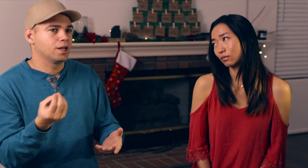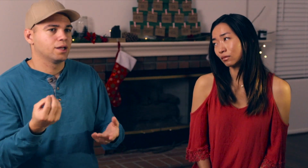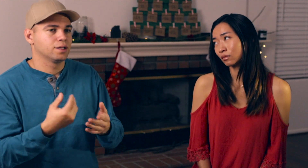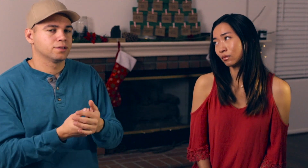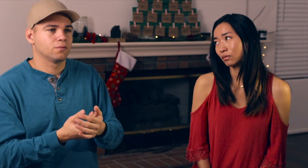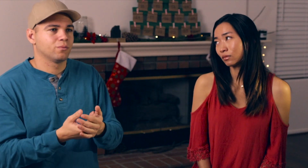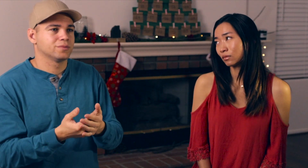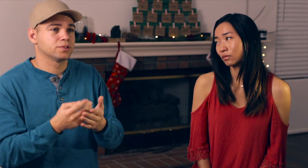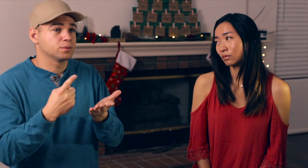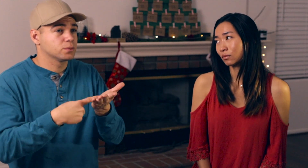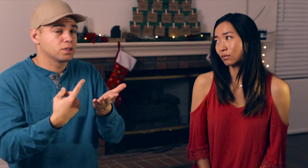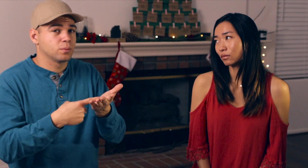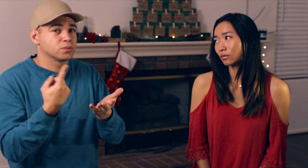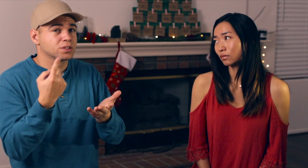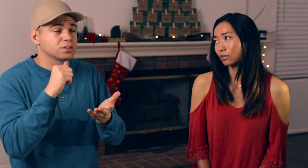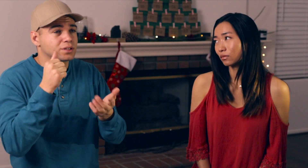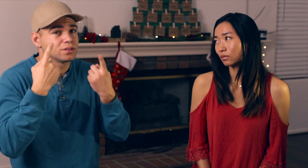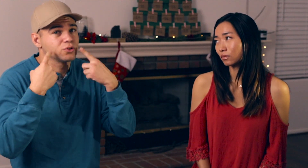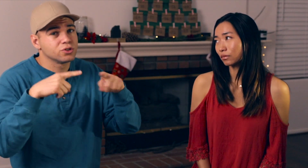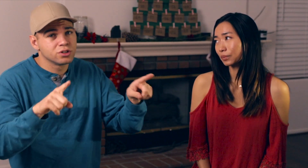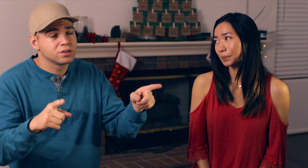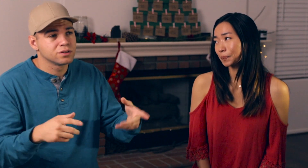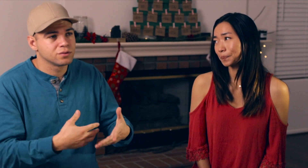and sometimes it just doesn't work